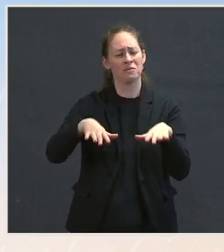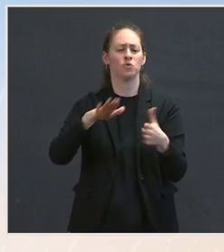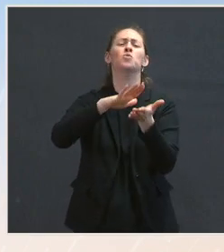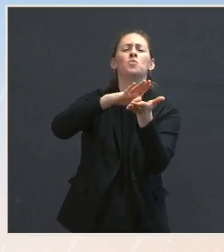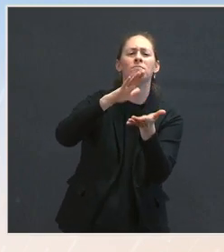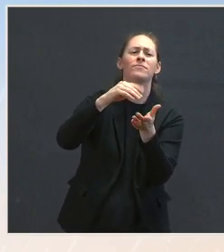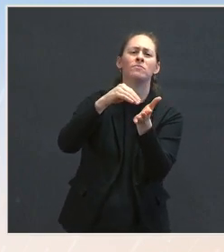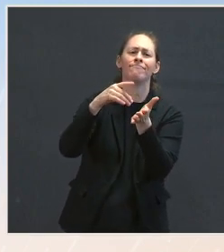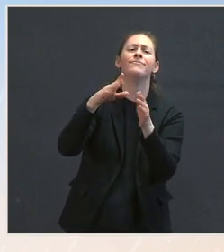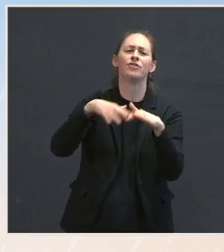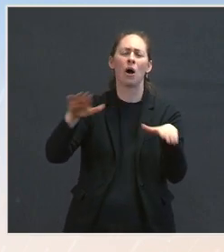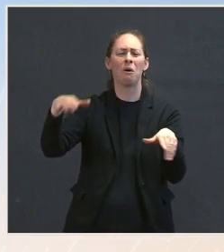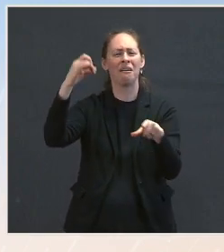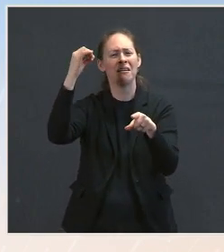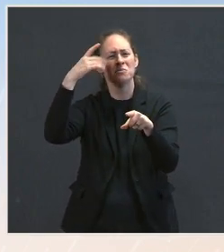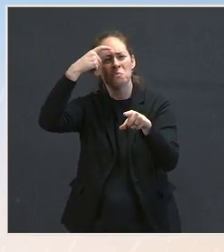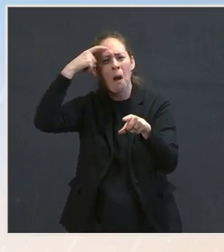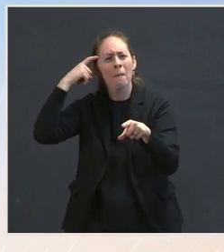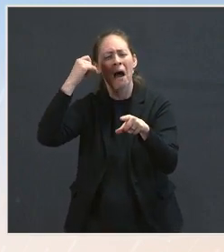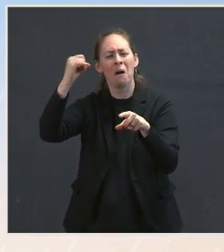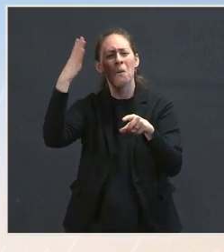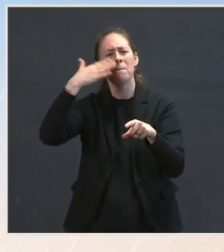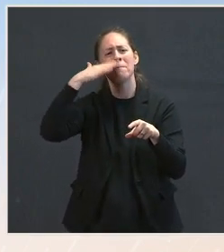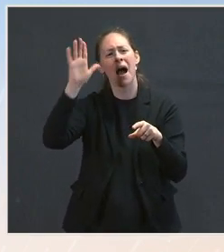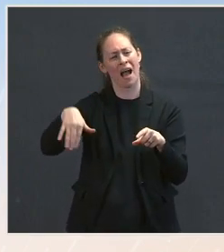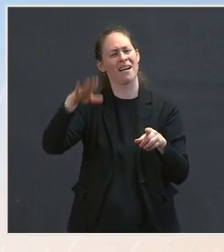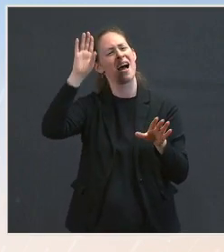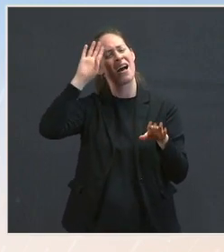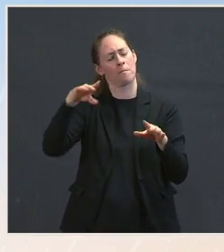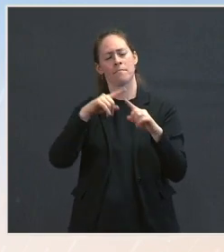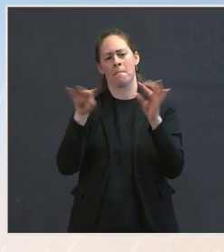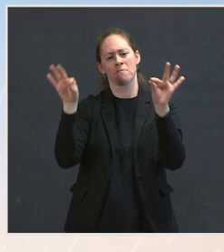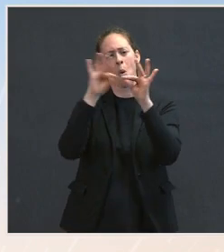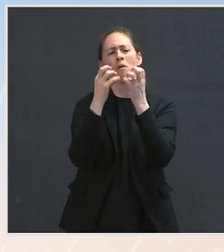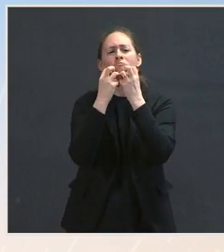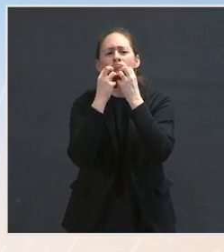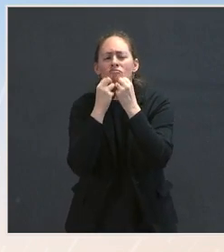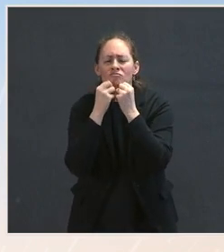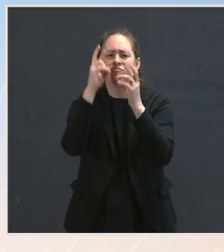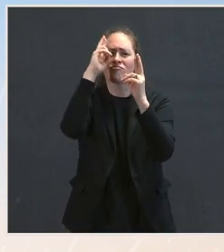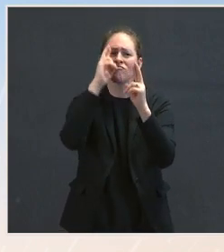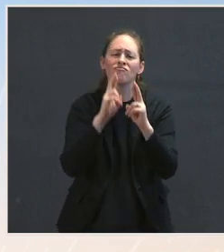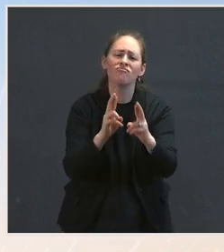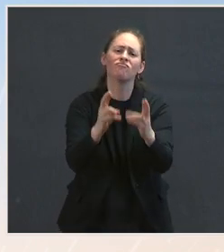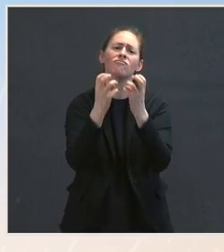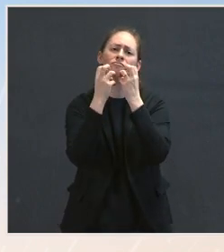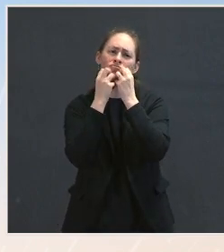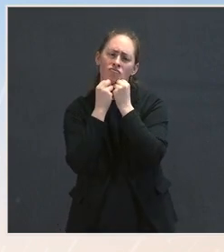and make sure they're kept safe. So I would send you, of course, to the HHS team